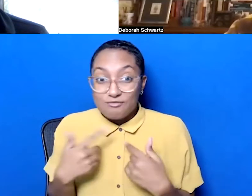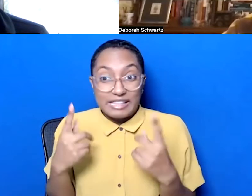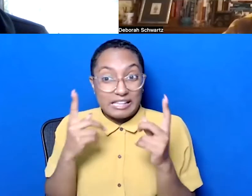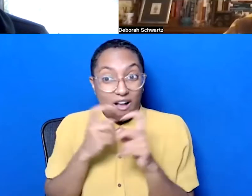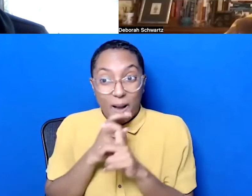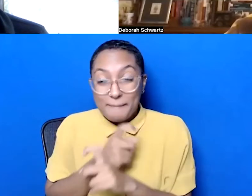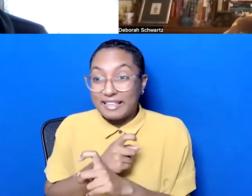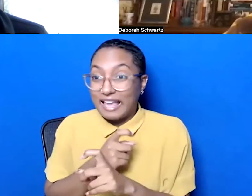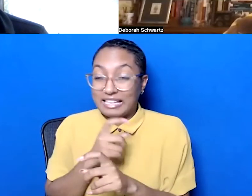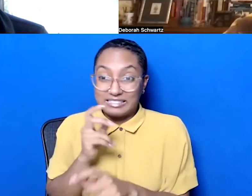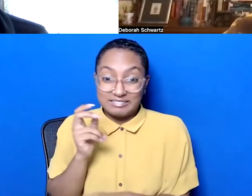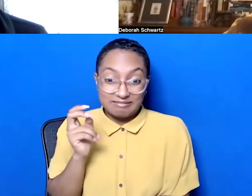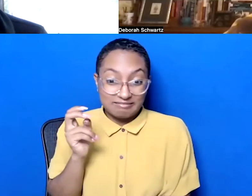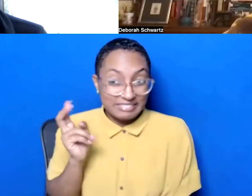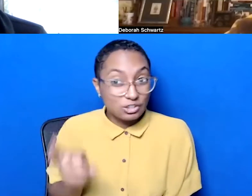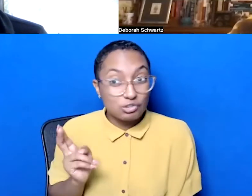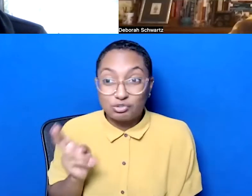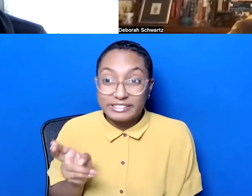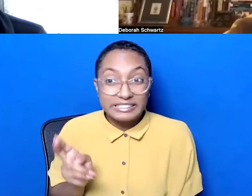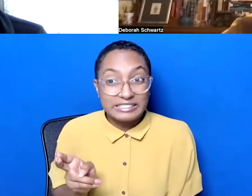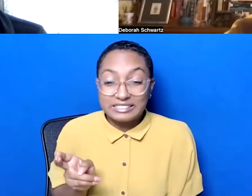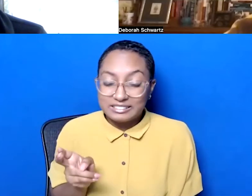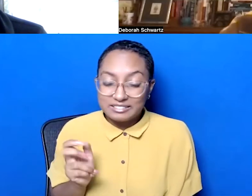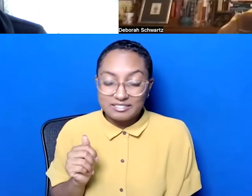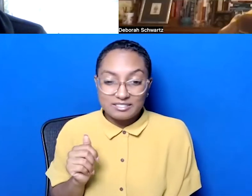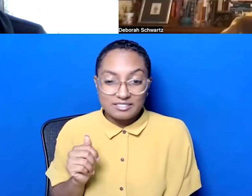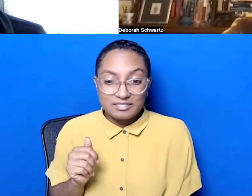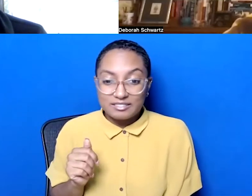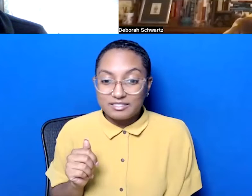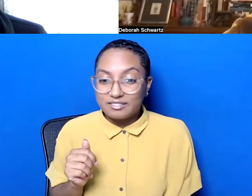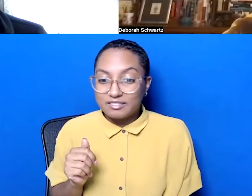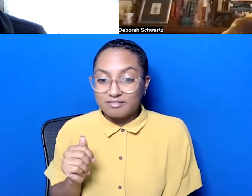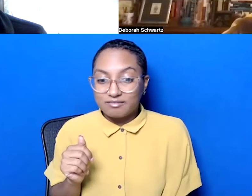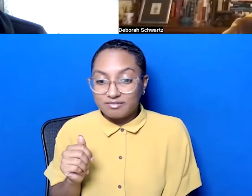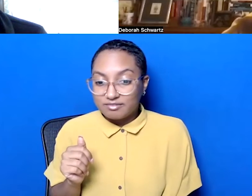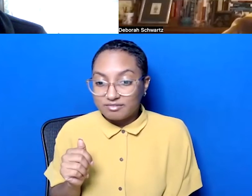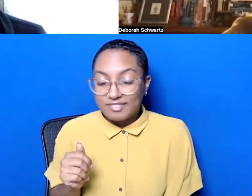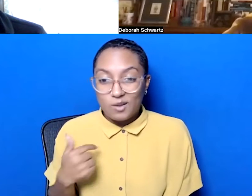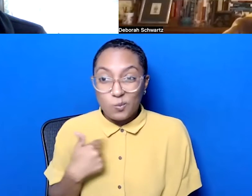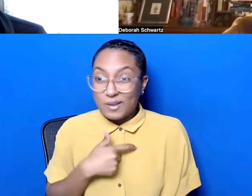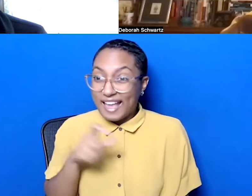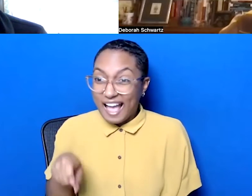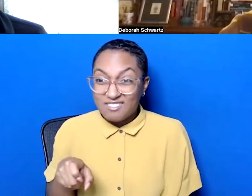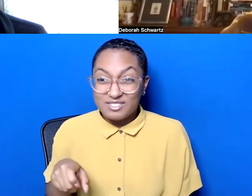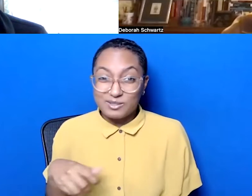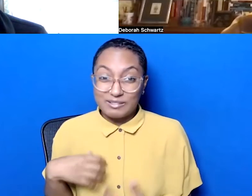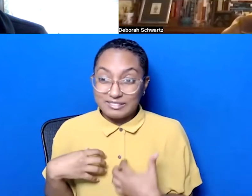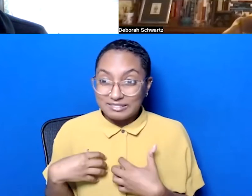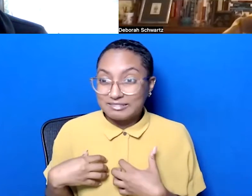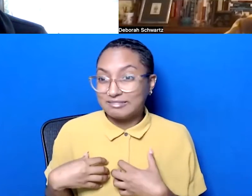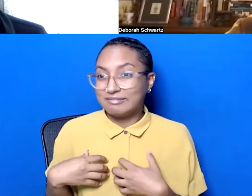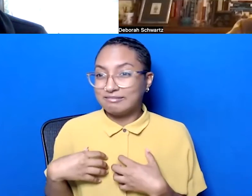a contemporary, contemporary, sort of, landscape that we're grappling with all the time and it certainly